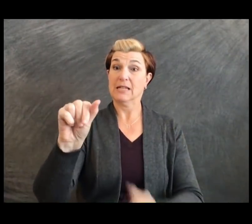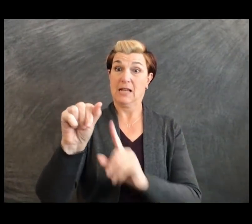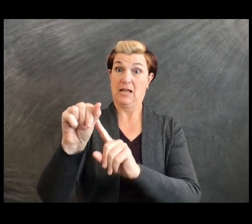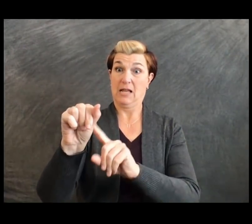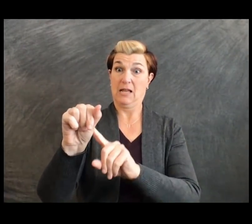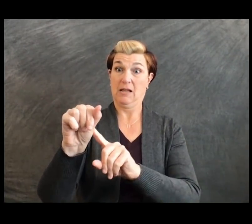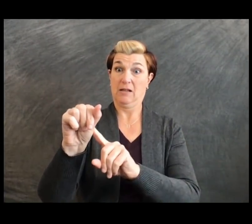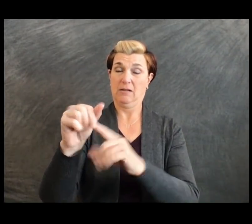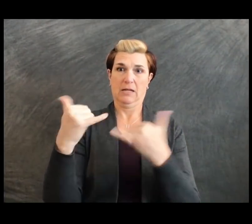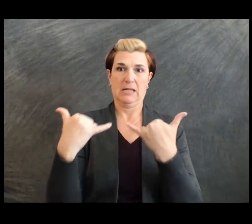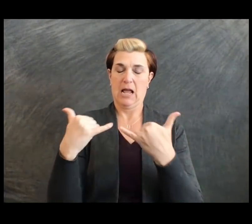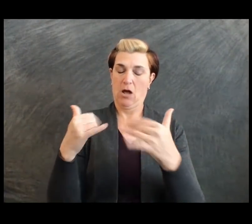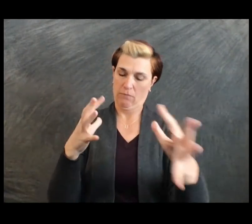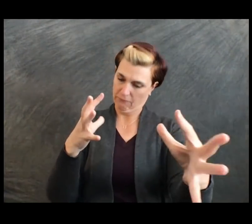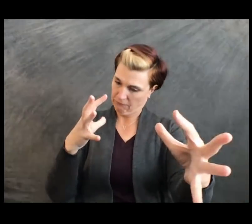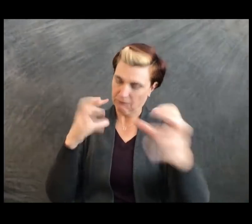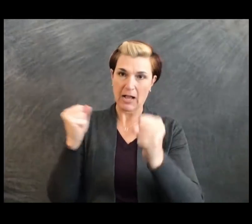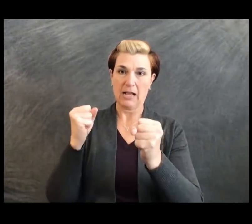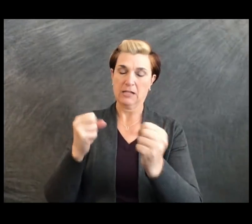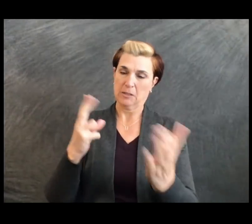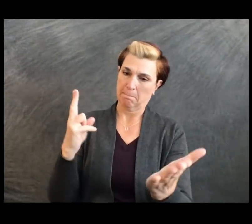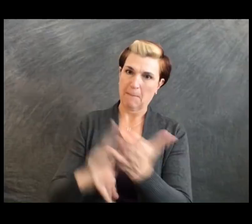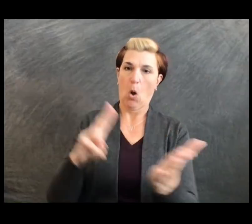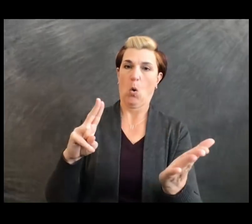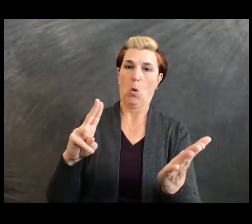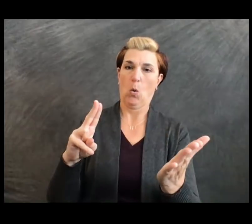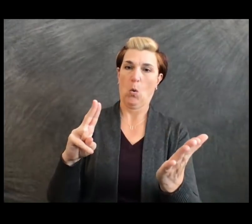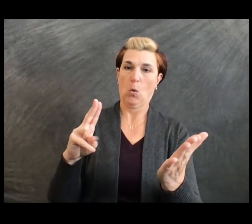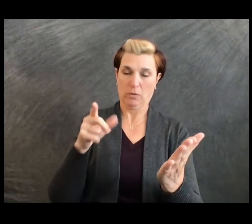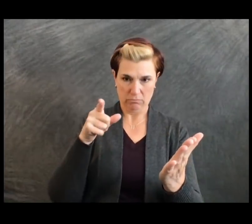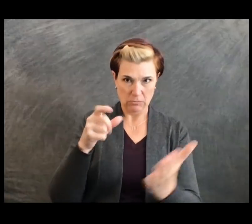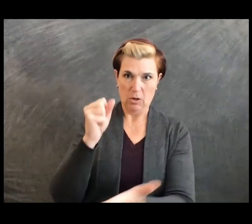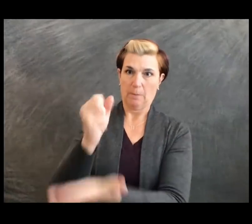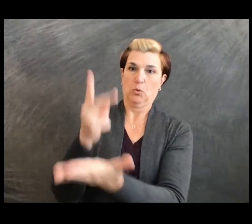just approved one manufacturer that will be producing millions of surgical masks